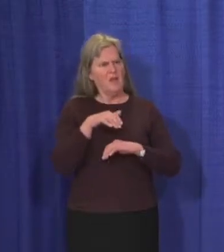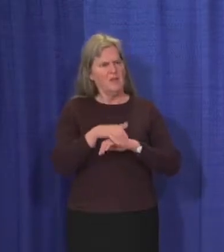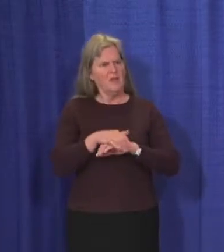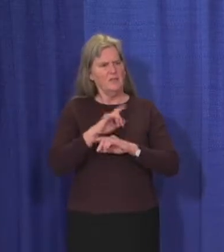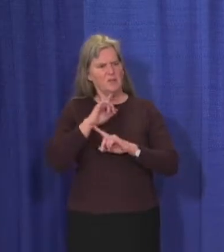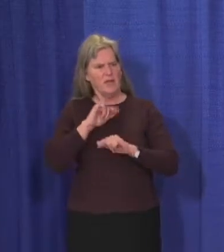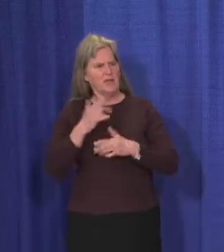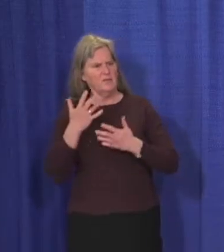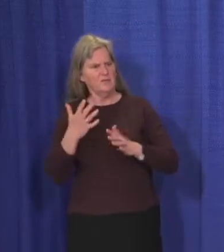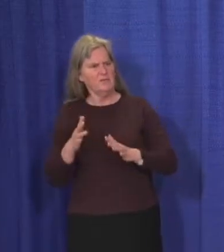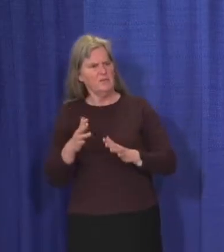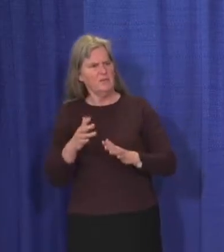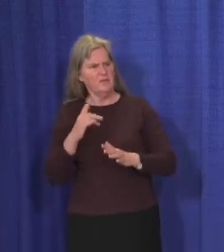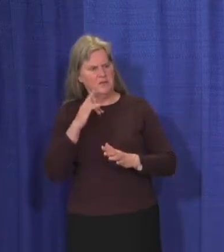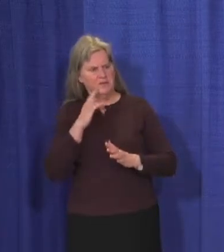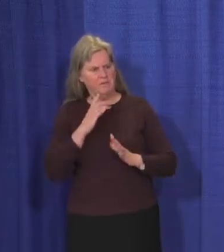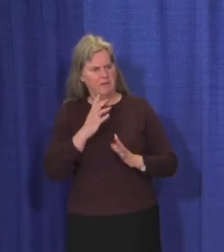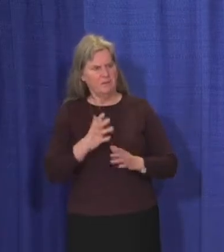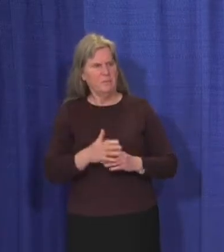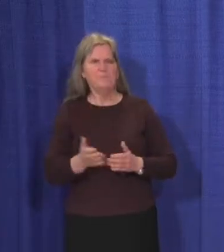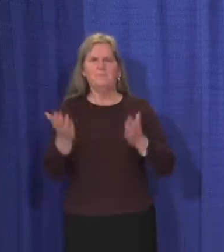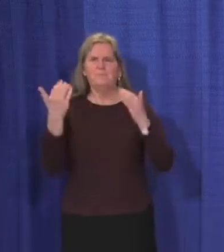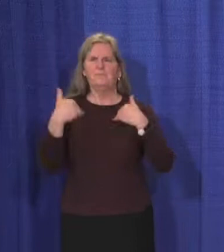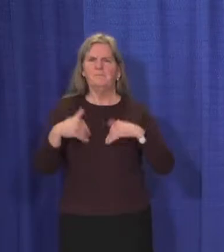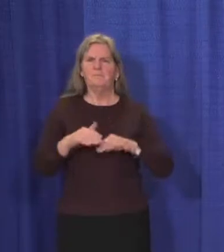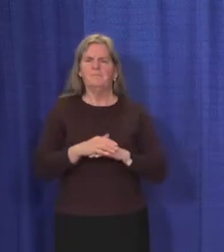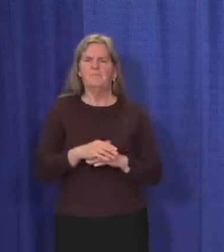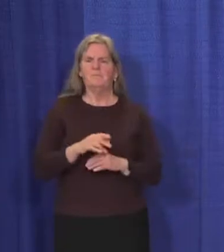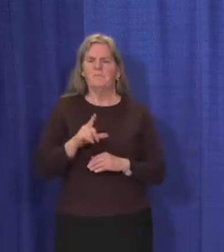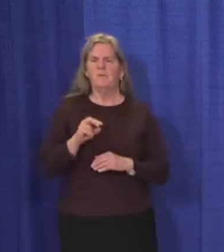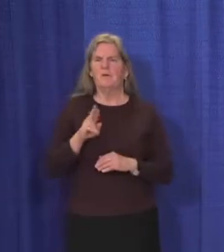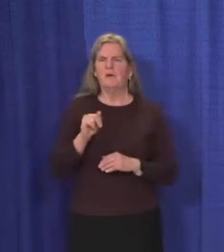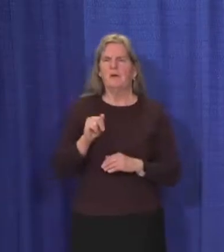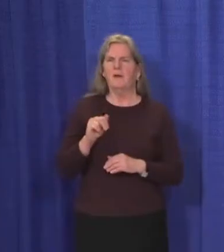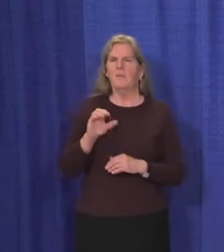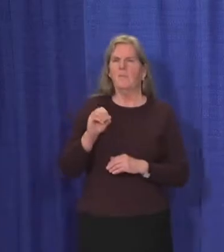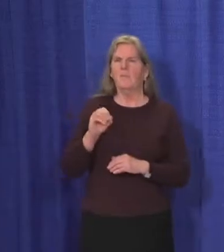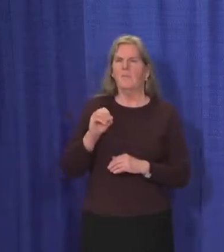Should I... Pat: You address that in English if I recall.